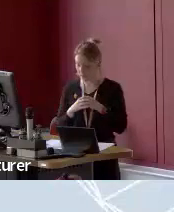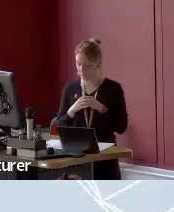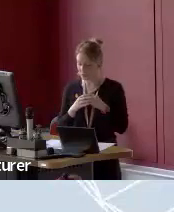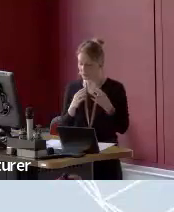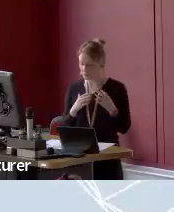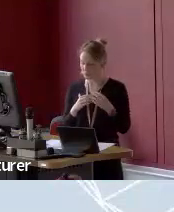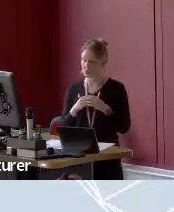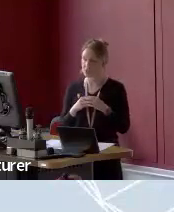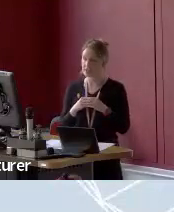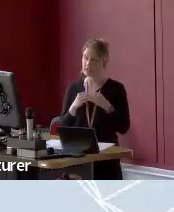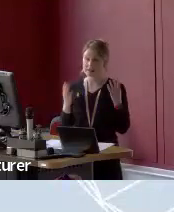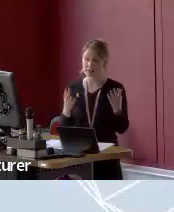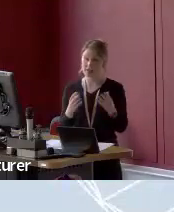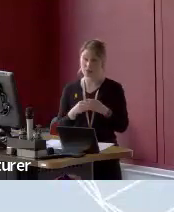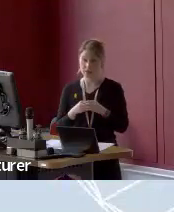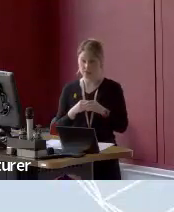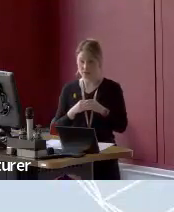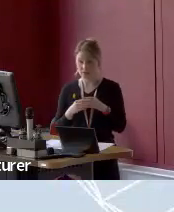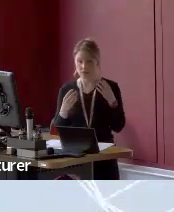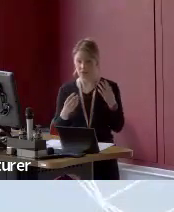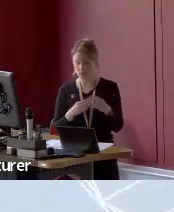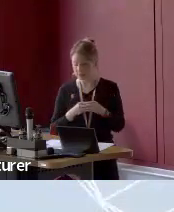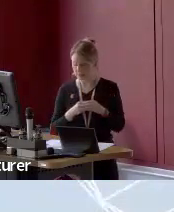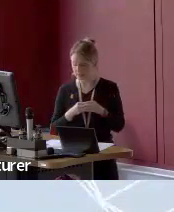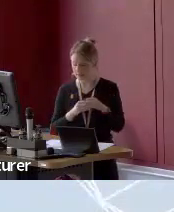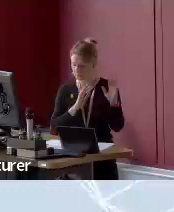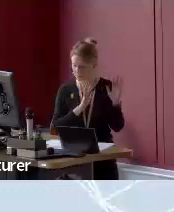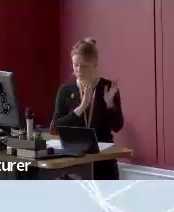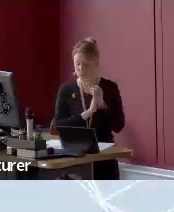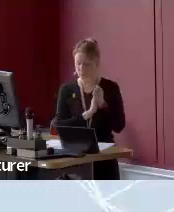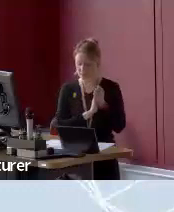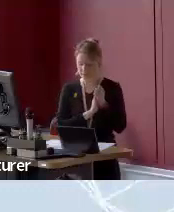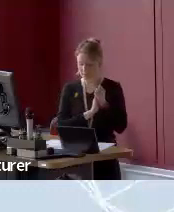came from a much earlier project led by colleagues at the observatory in 2018 which was before my